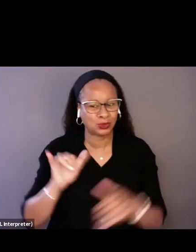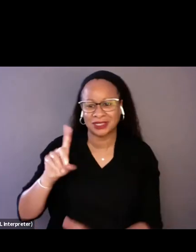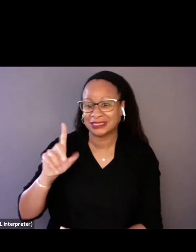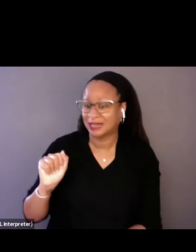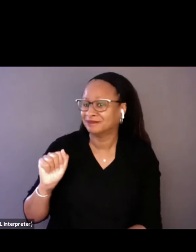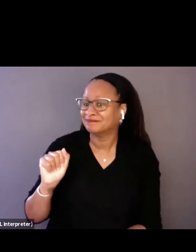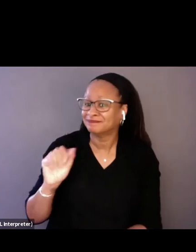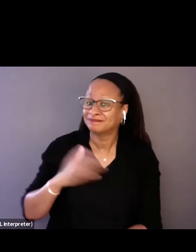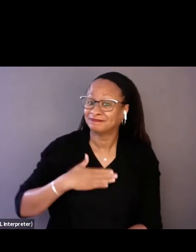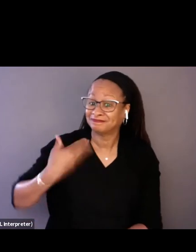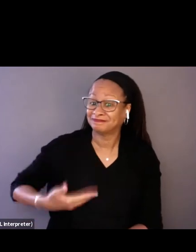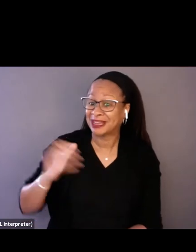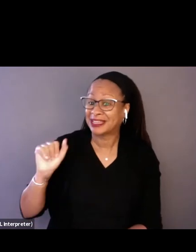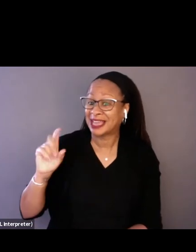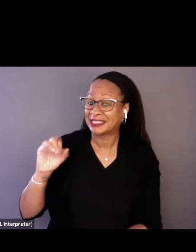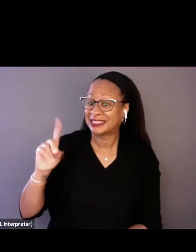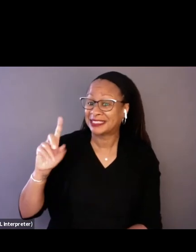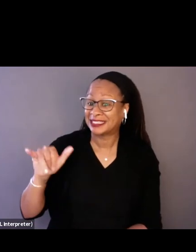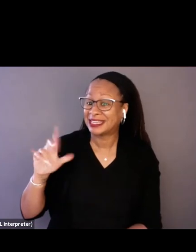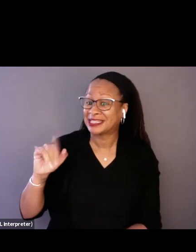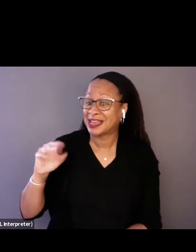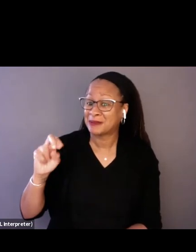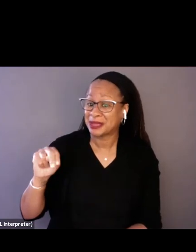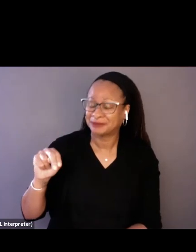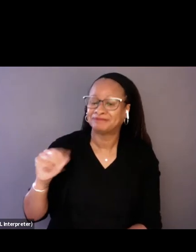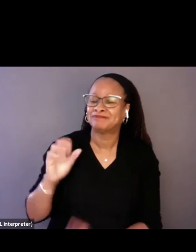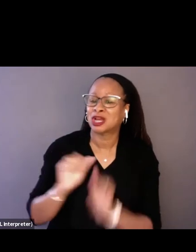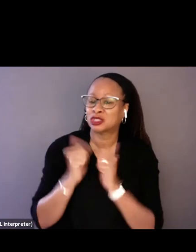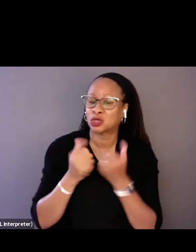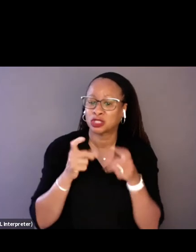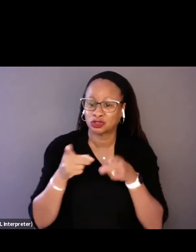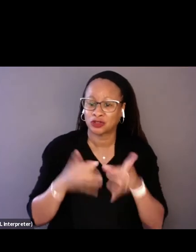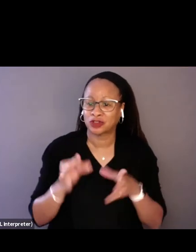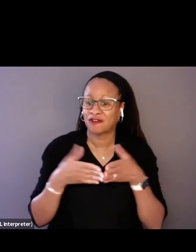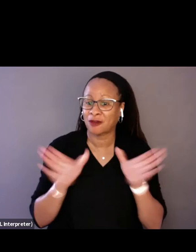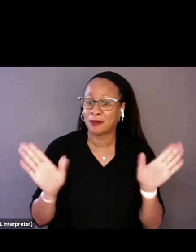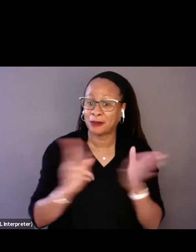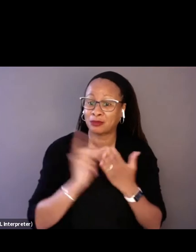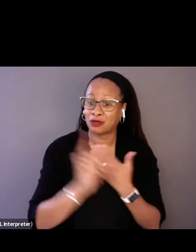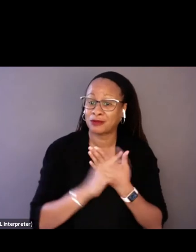My name is Cassidy Diamond. I am the associate director of public programs and events.